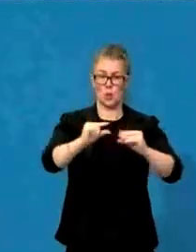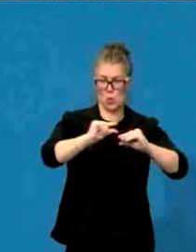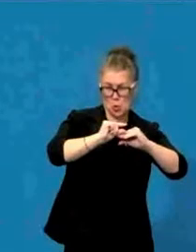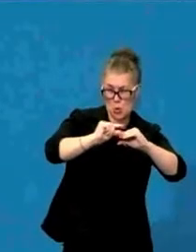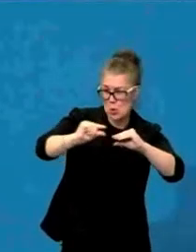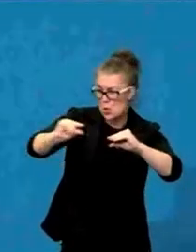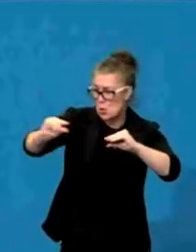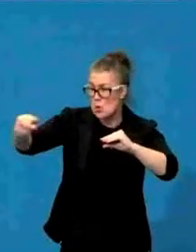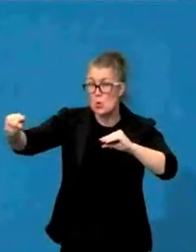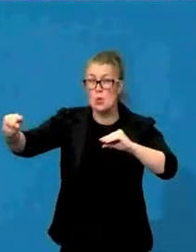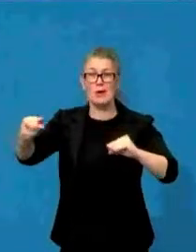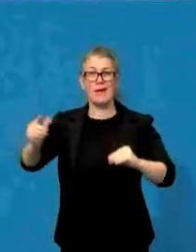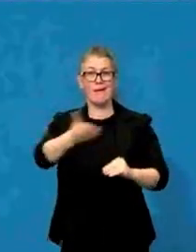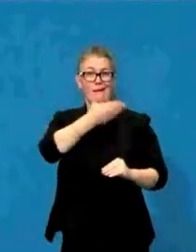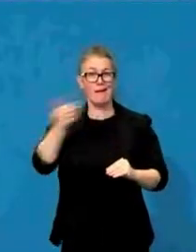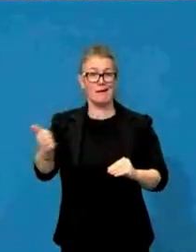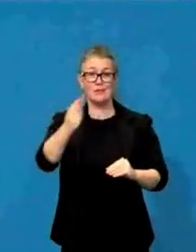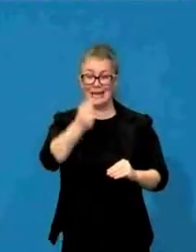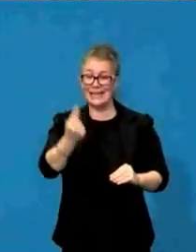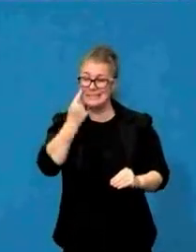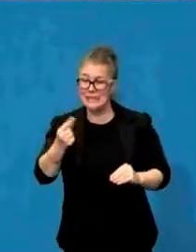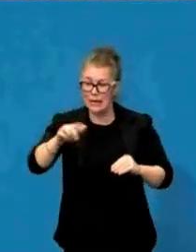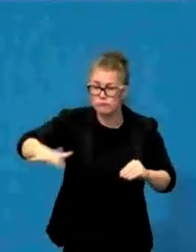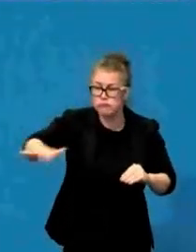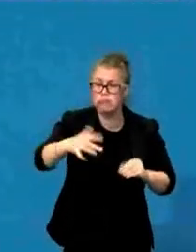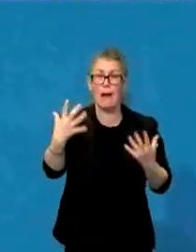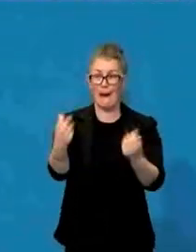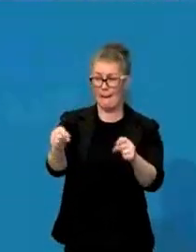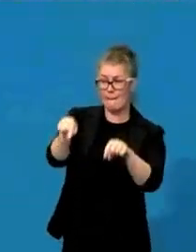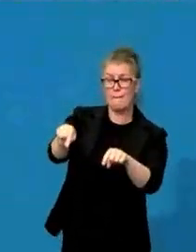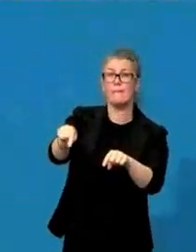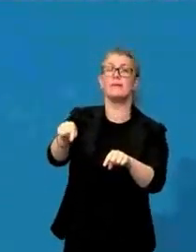really nice and so people can see what's in the grass and to make it safe.